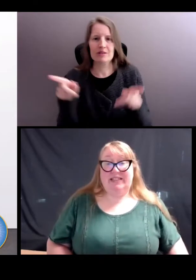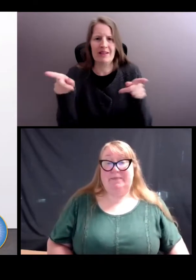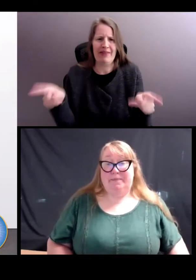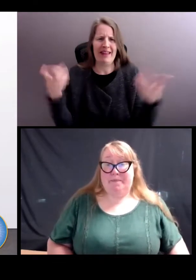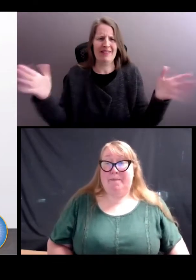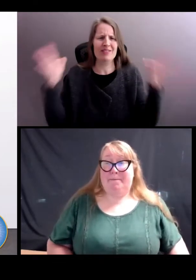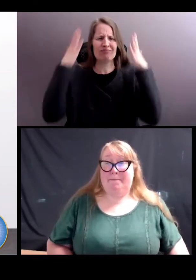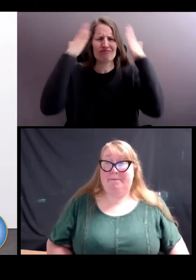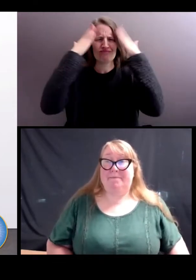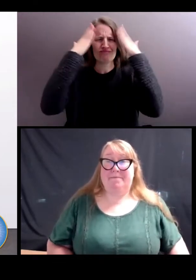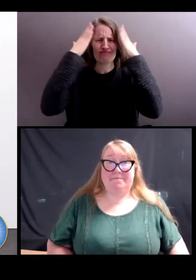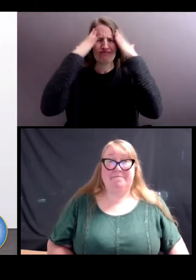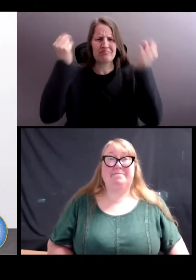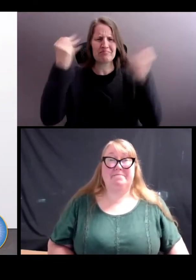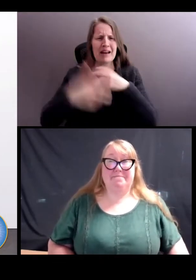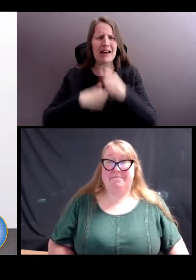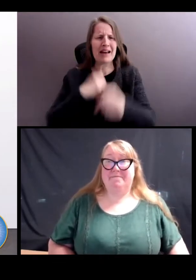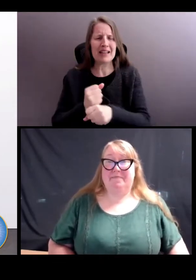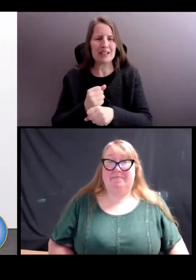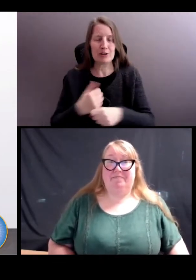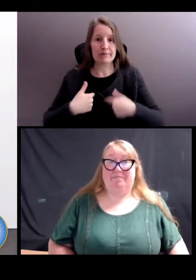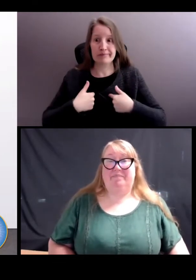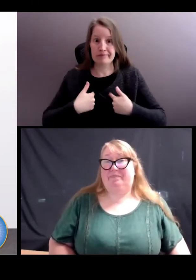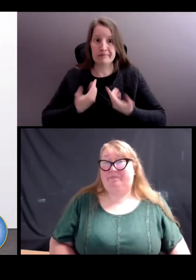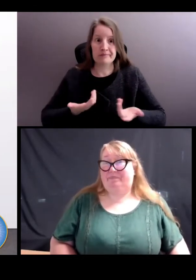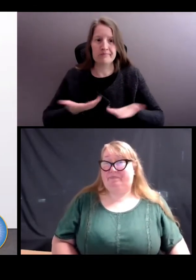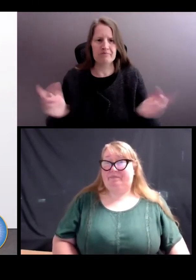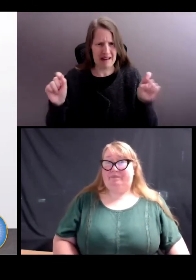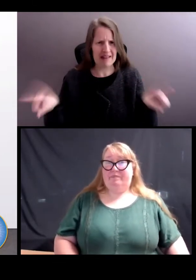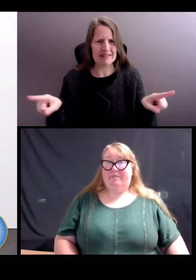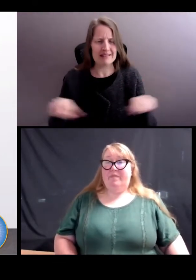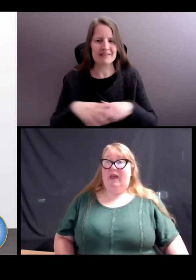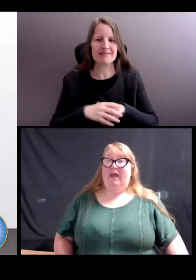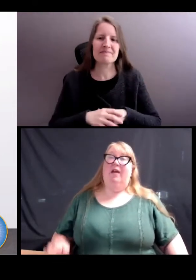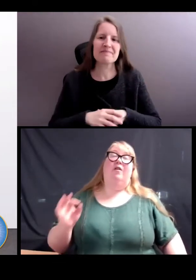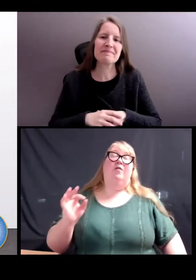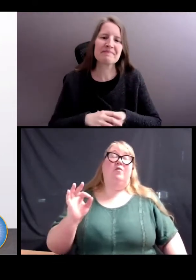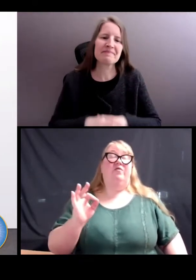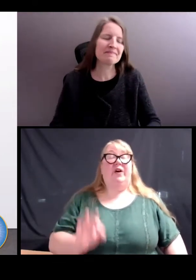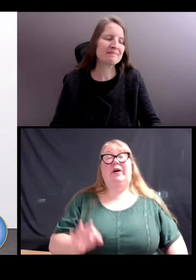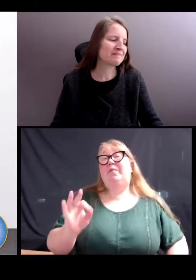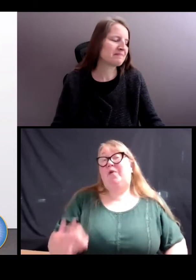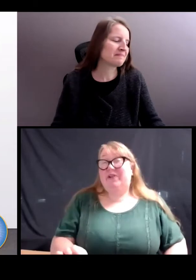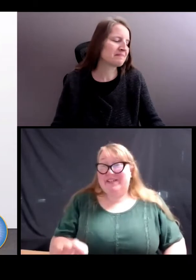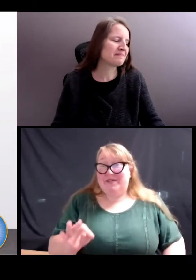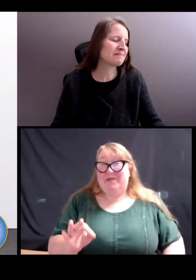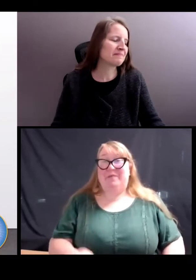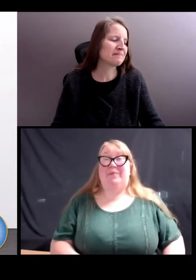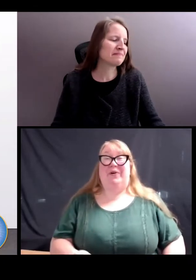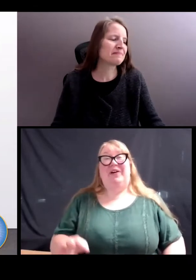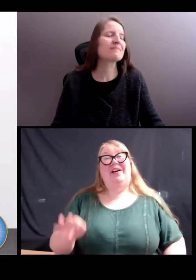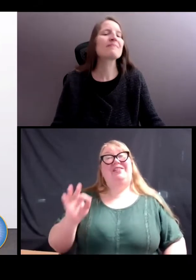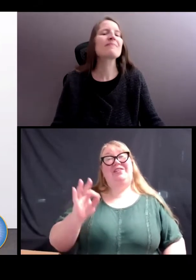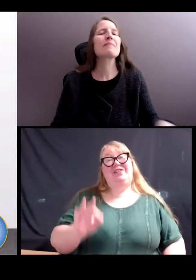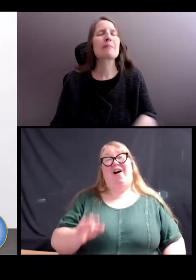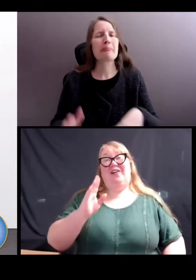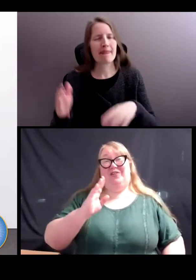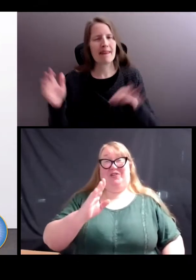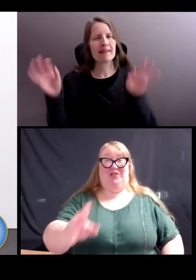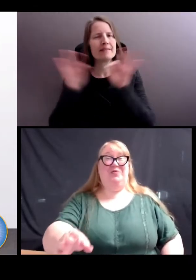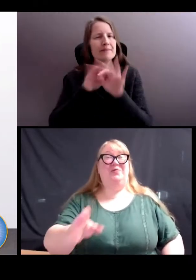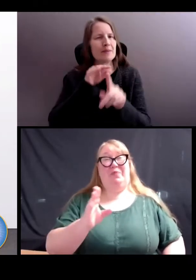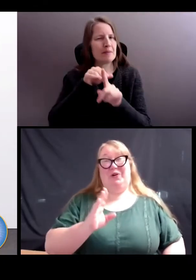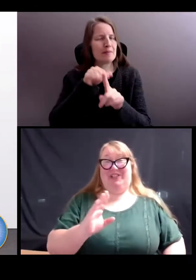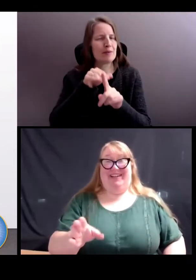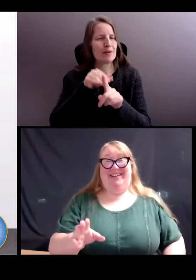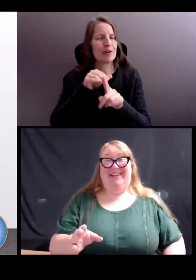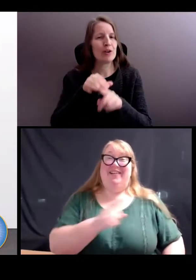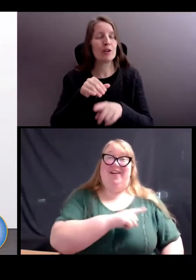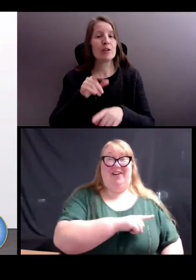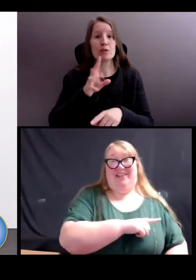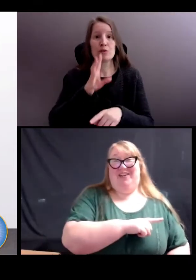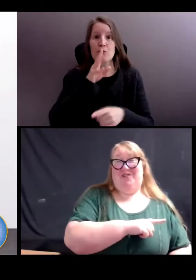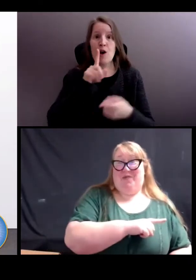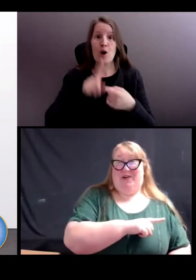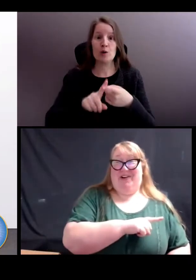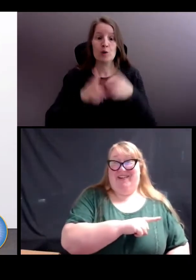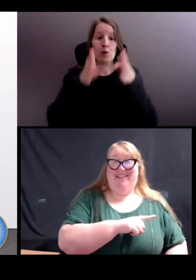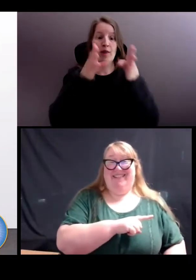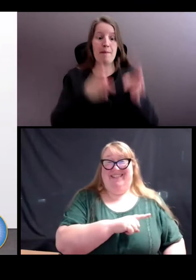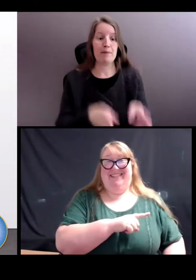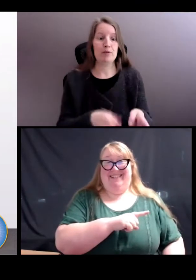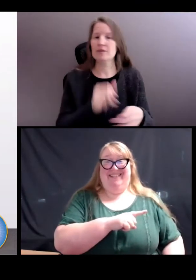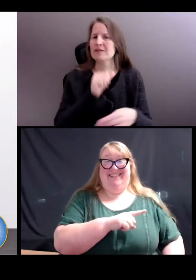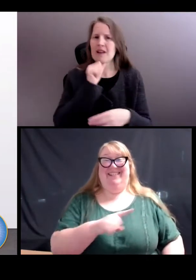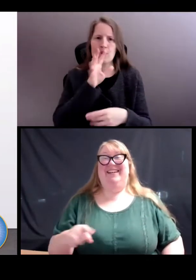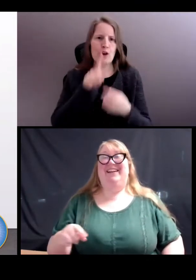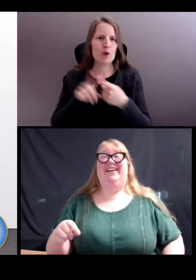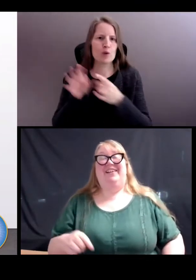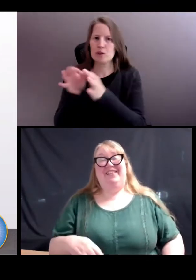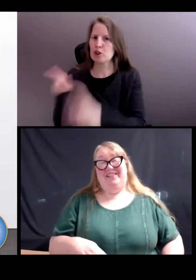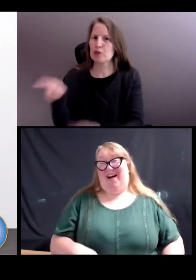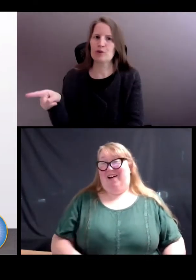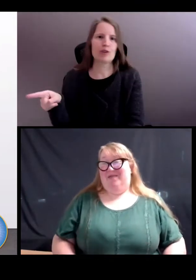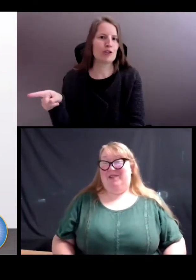experience. Very important to remember, talk to the person not to the interpreter. So,